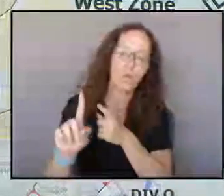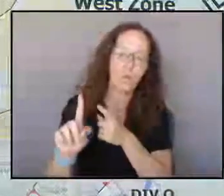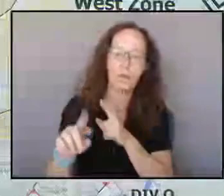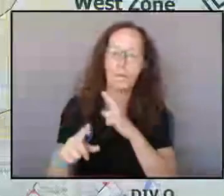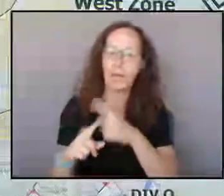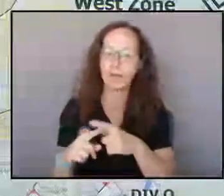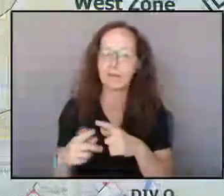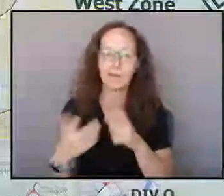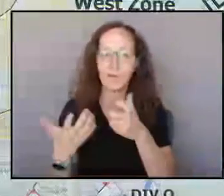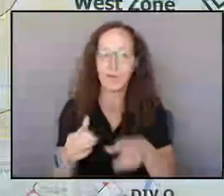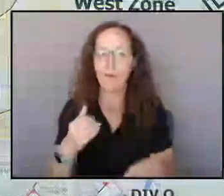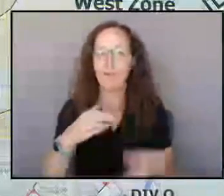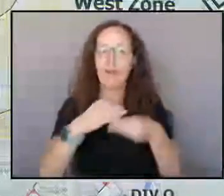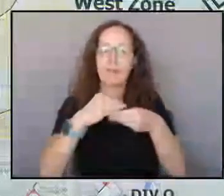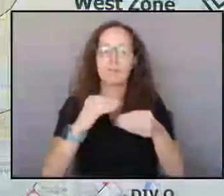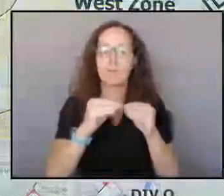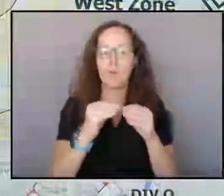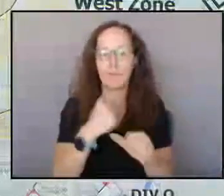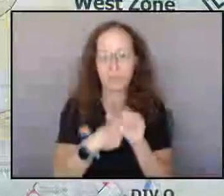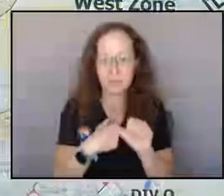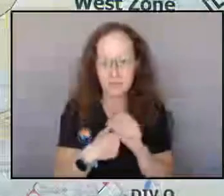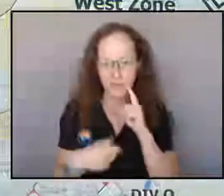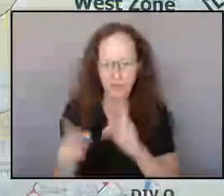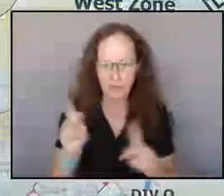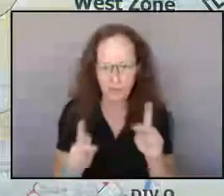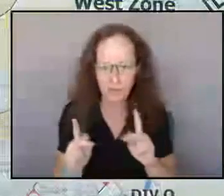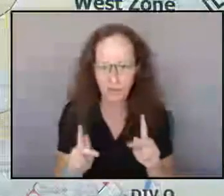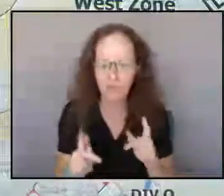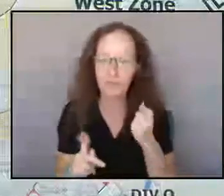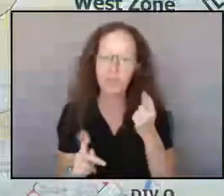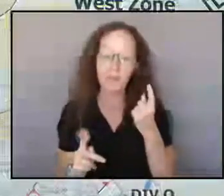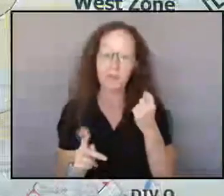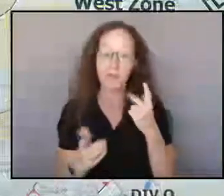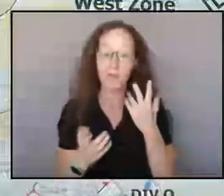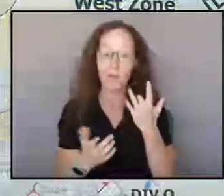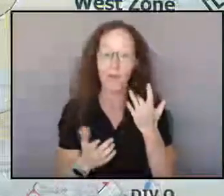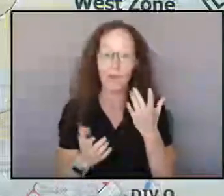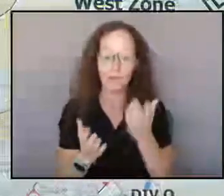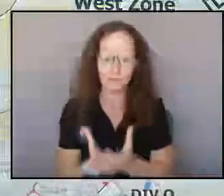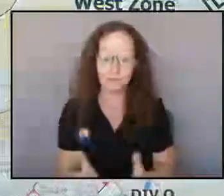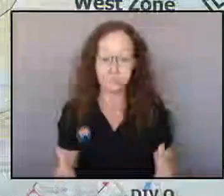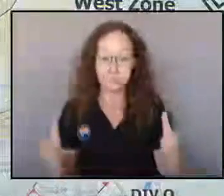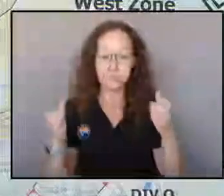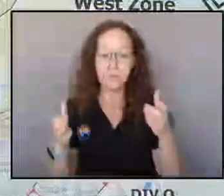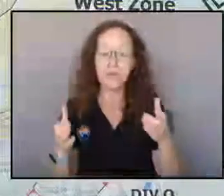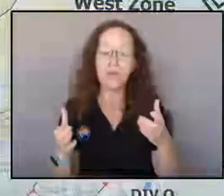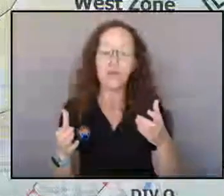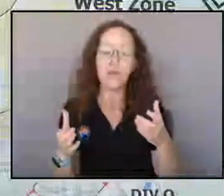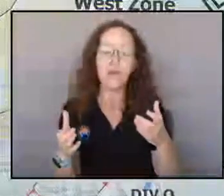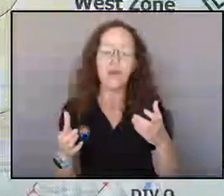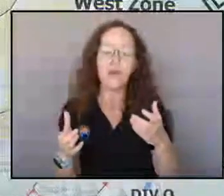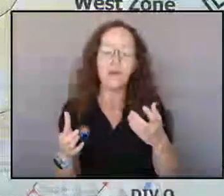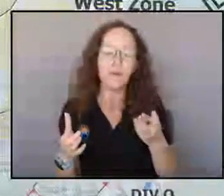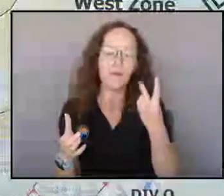GROUND RESOURCES WITHOUT ADDING ANY ADDITION FLAL RISK. AN 8TON BUCKET, YOU DON'T WANT 8 TONS OF WATER HITTING